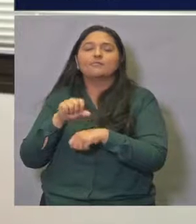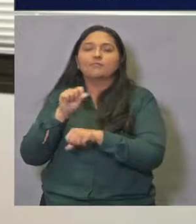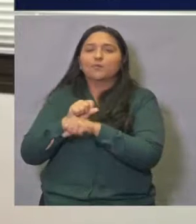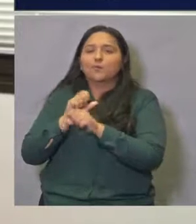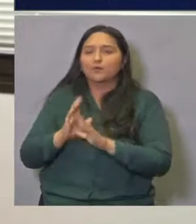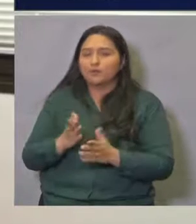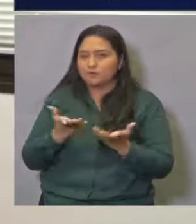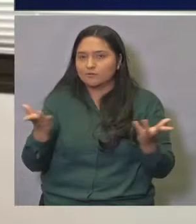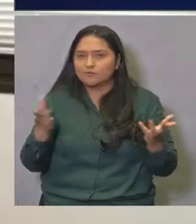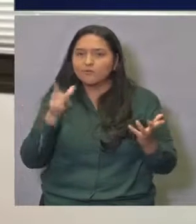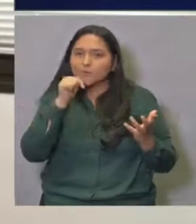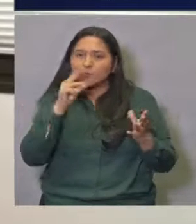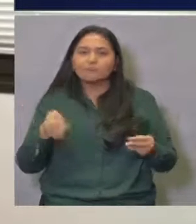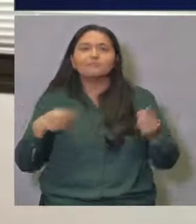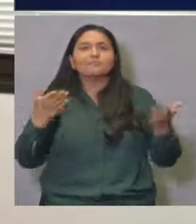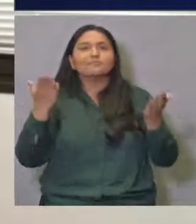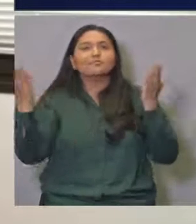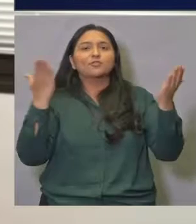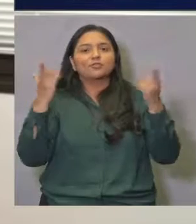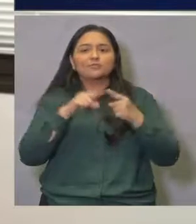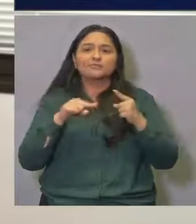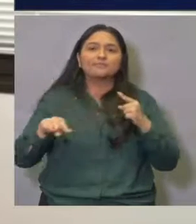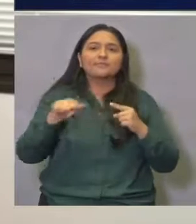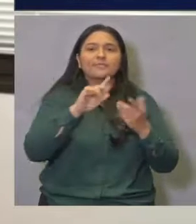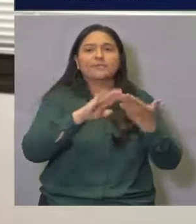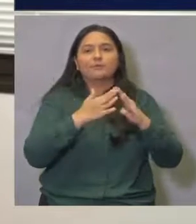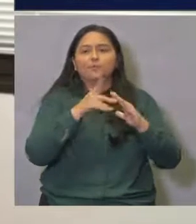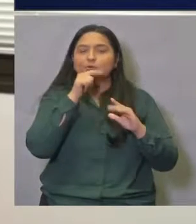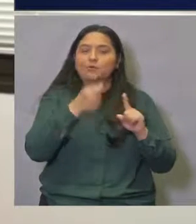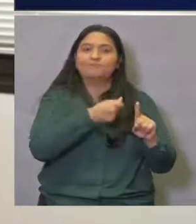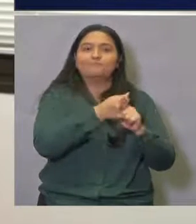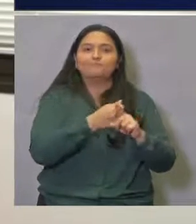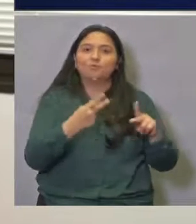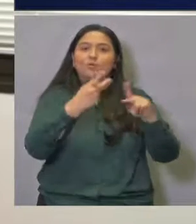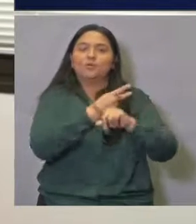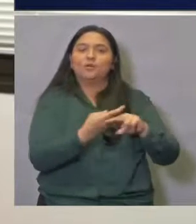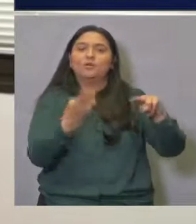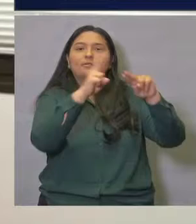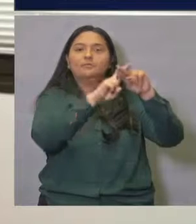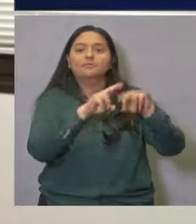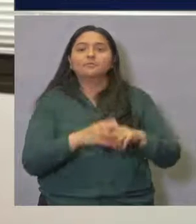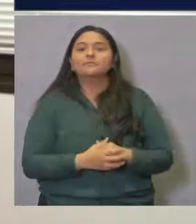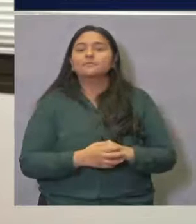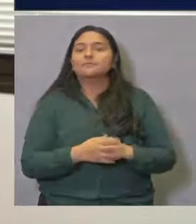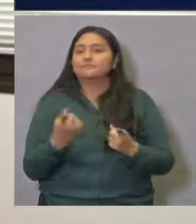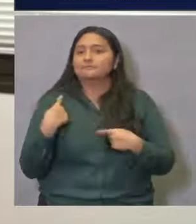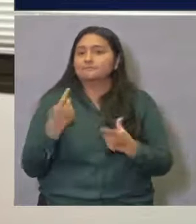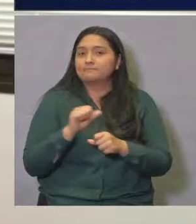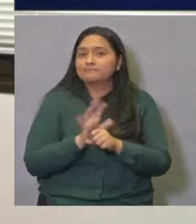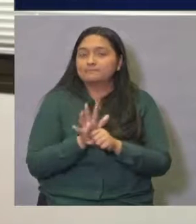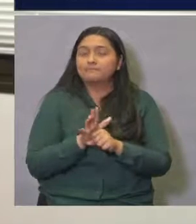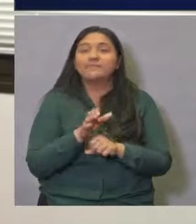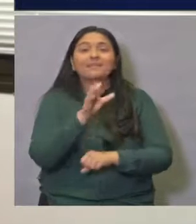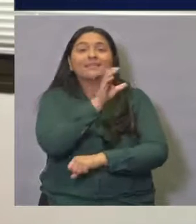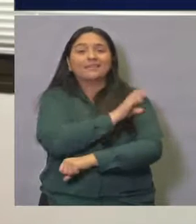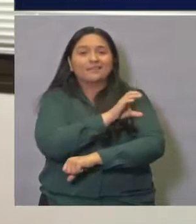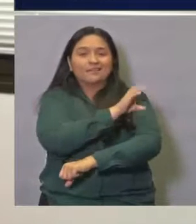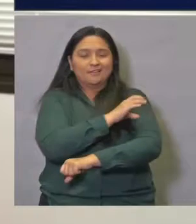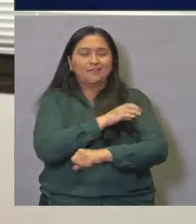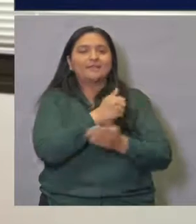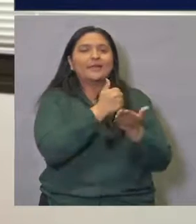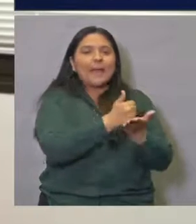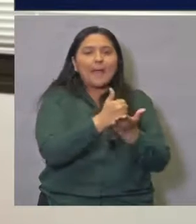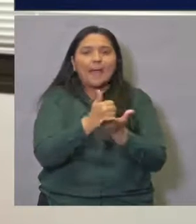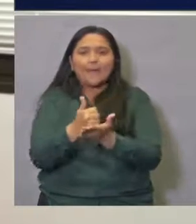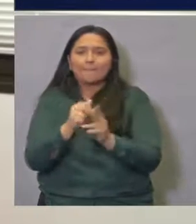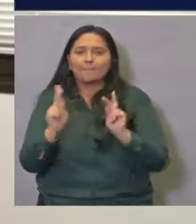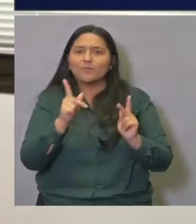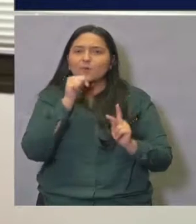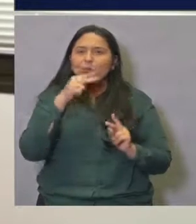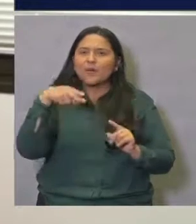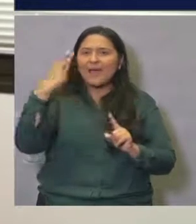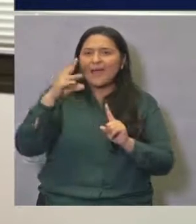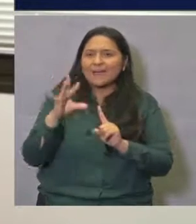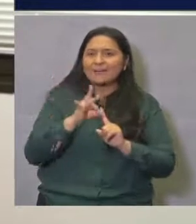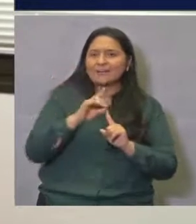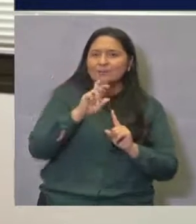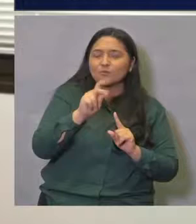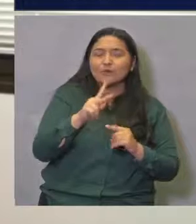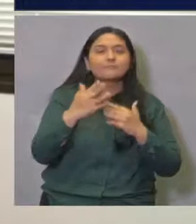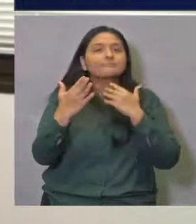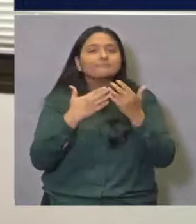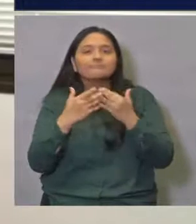QUEREMOS RECONOCER A NUESTRAS